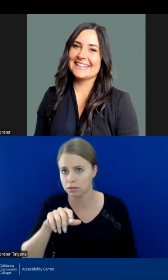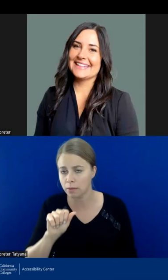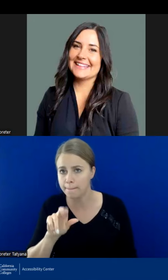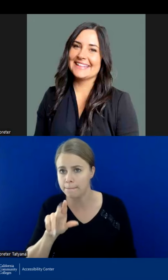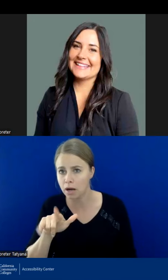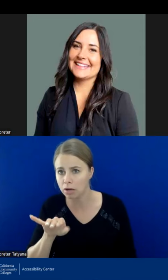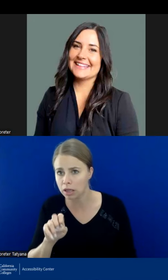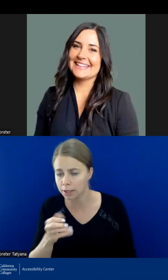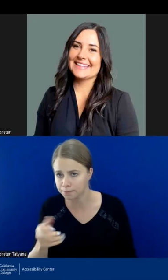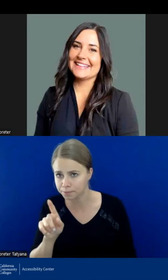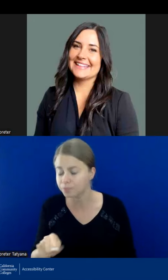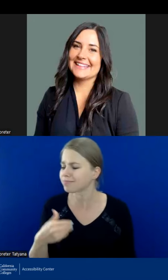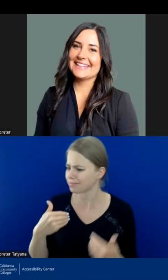I do have a question.